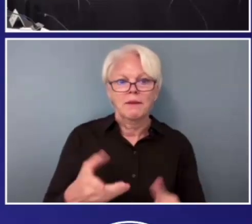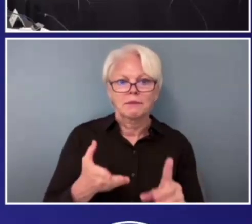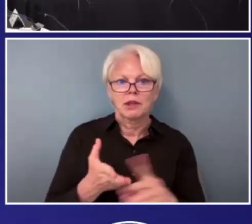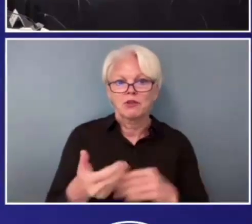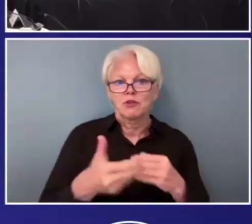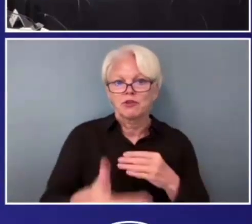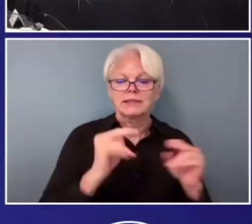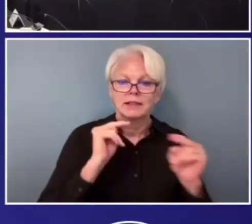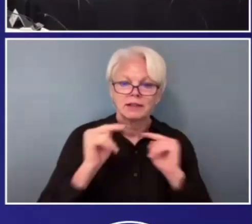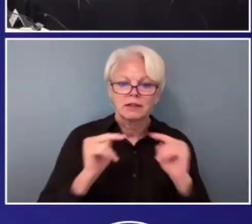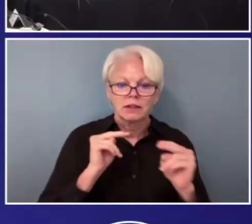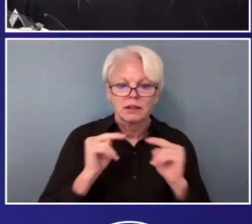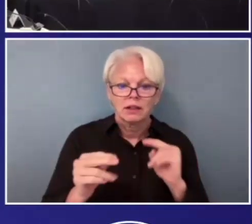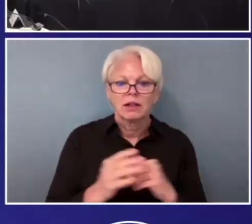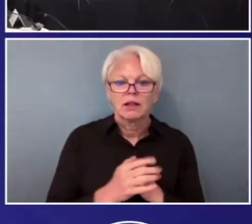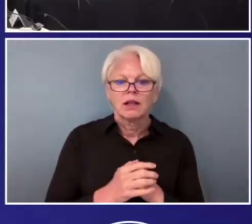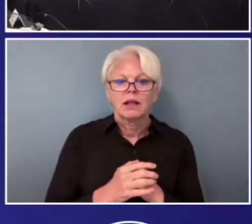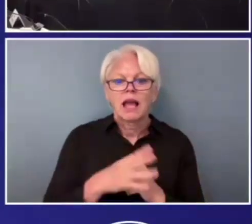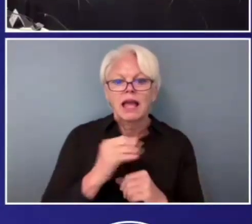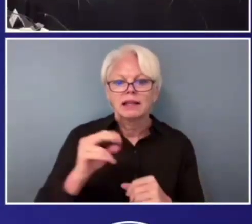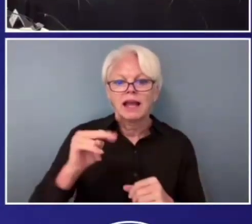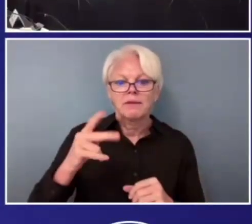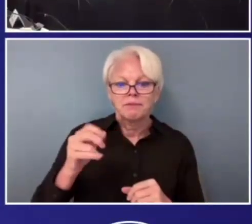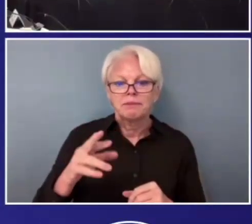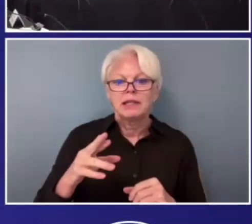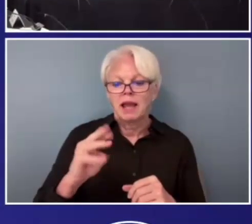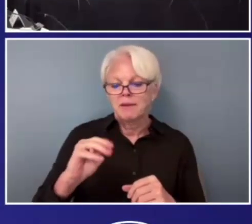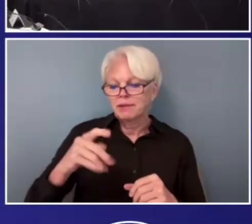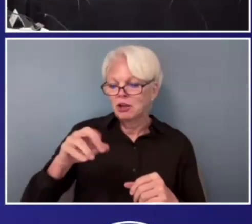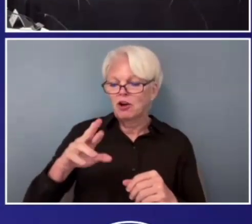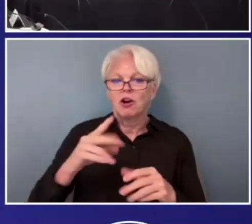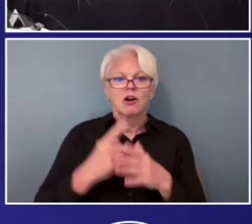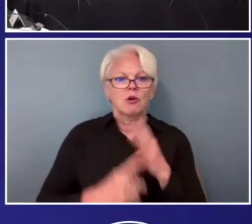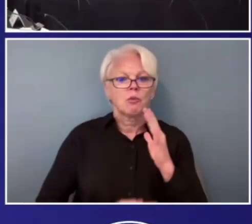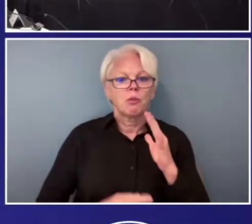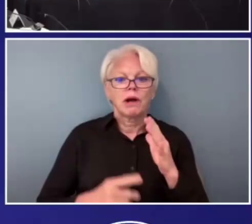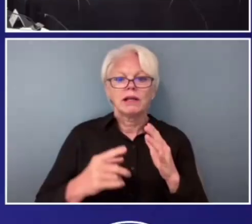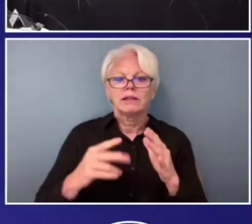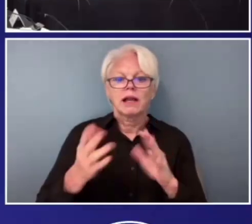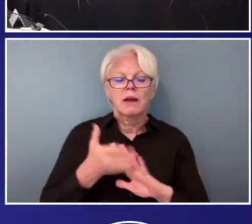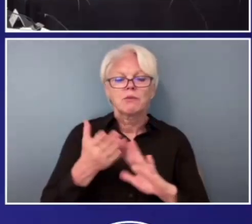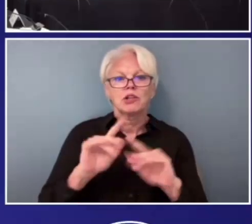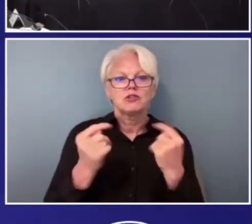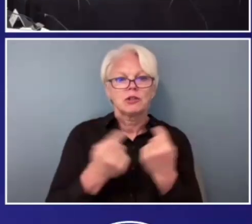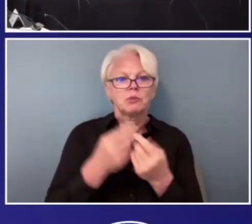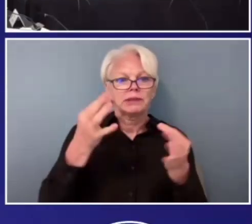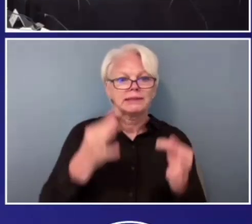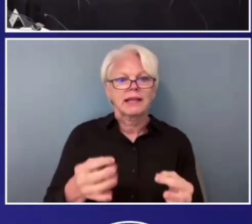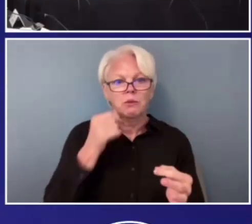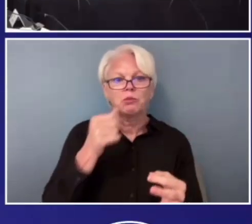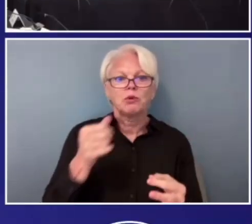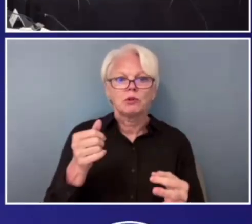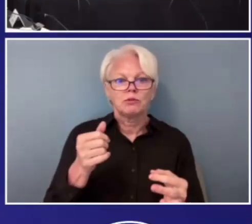the NPRM, and what our operations team will decide should be subregulatory. I don't have a position on that and so we